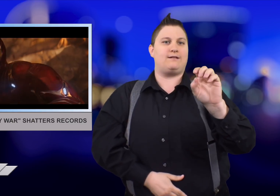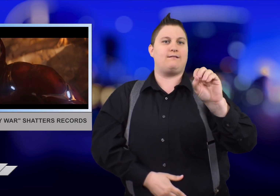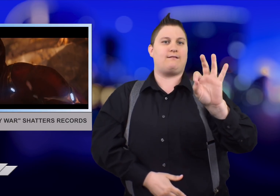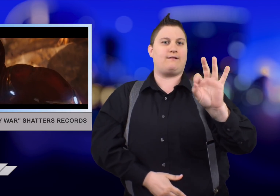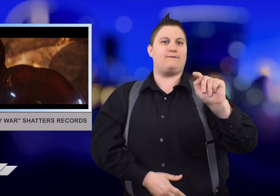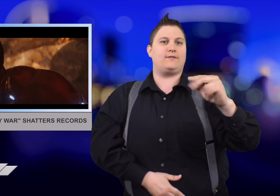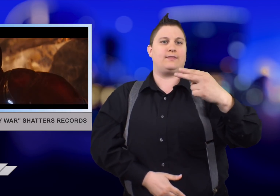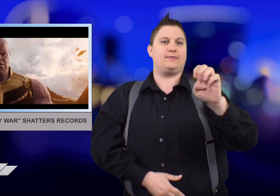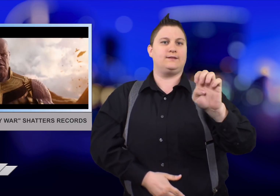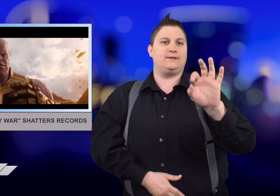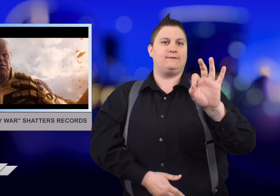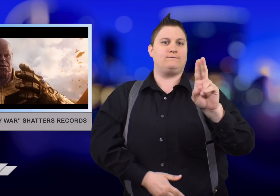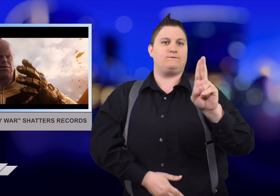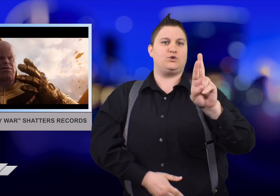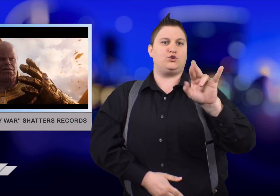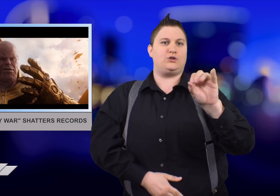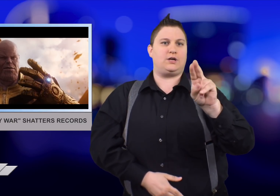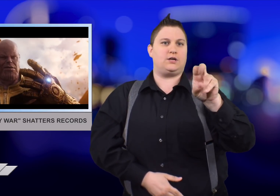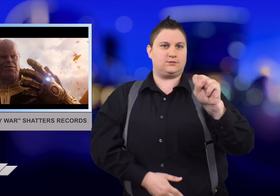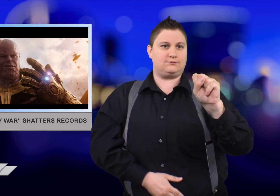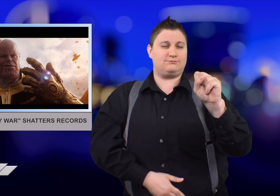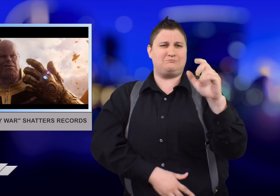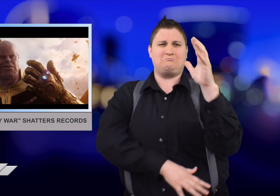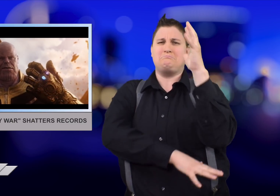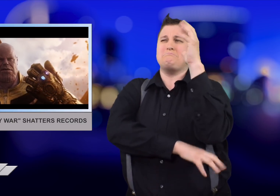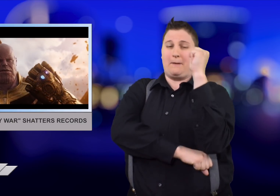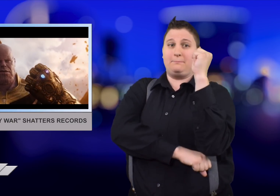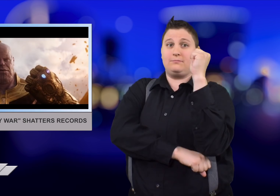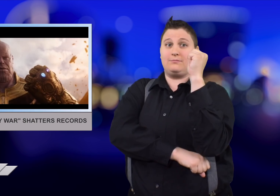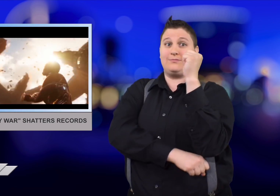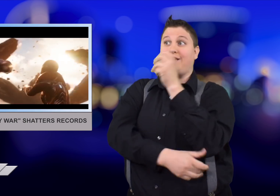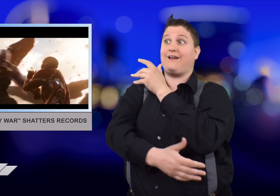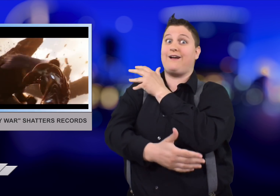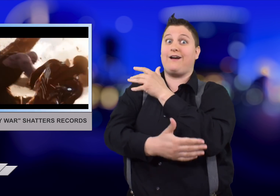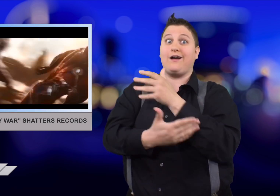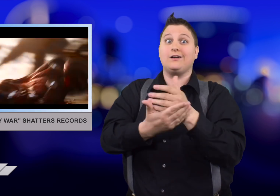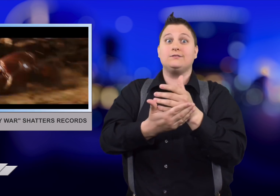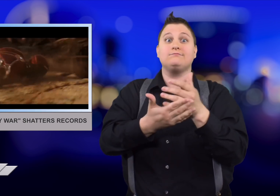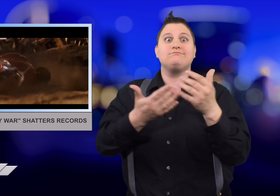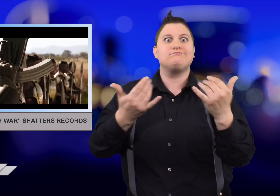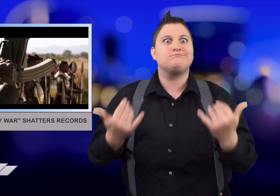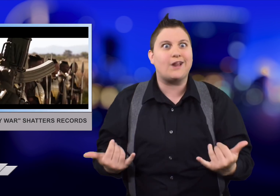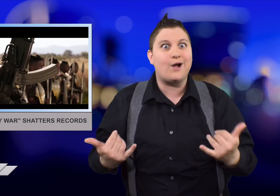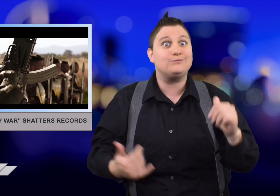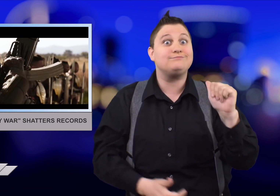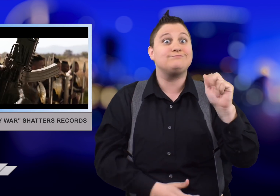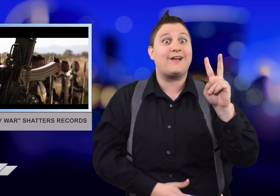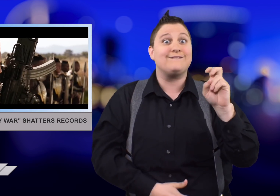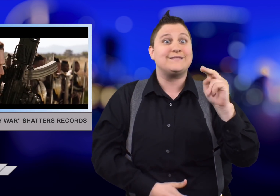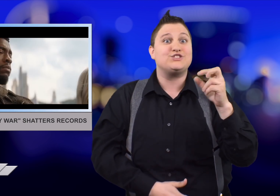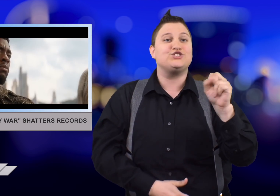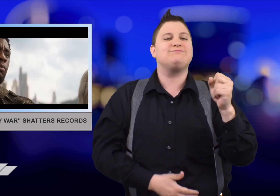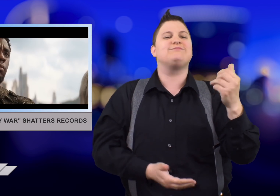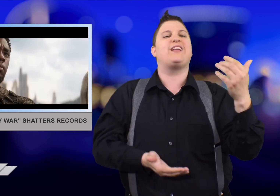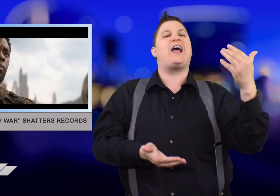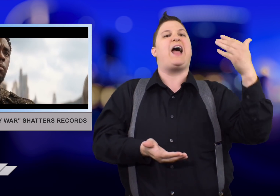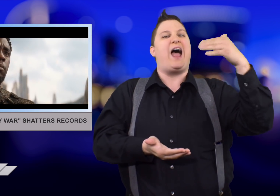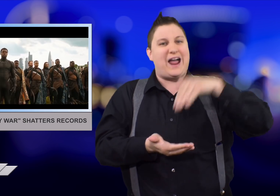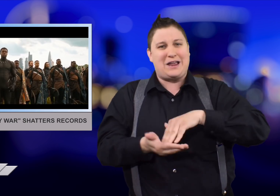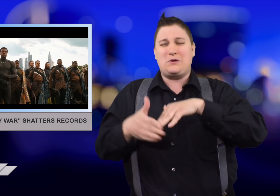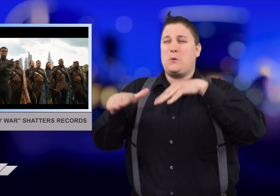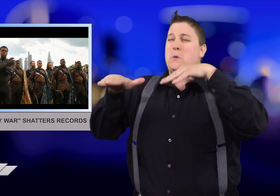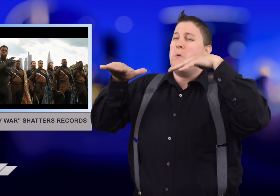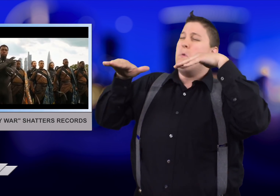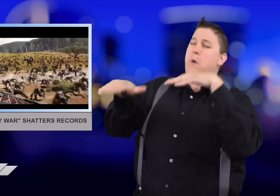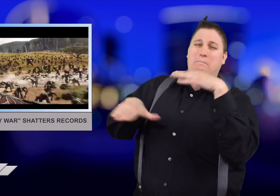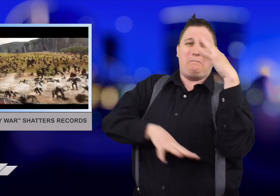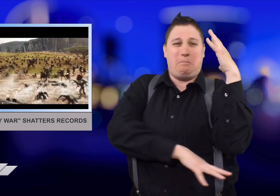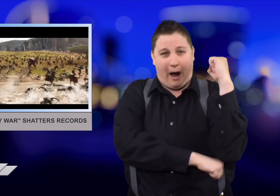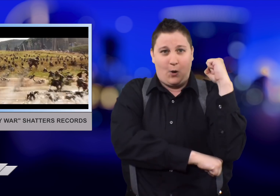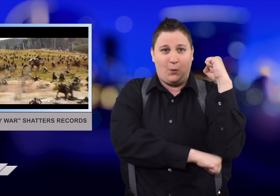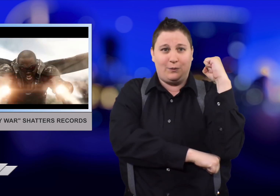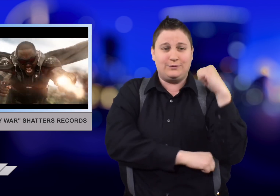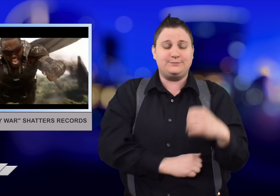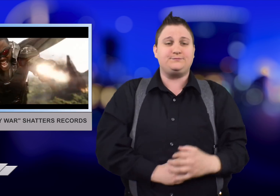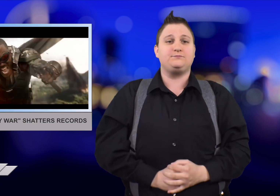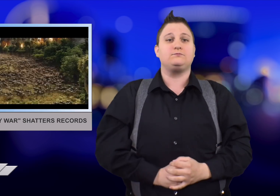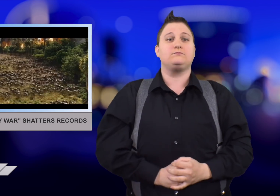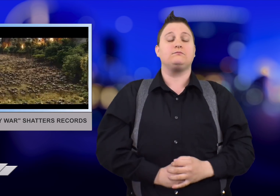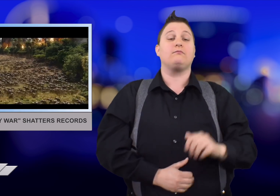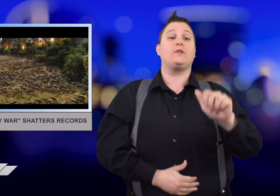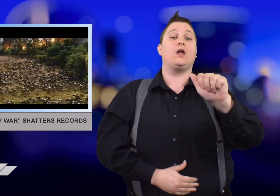by "Fate of the Furious," also released in 2015.